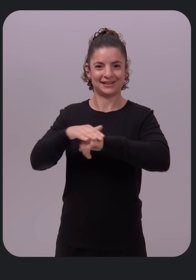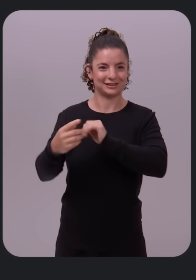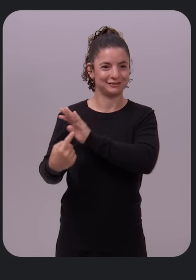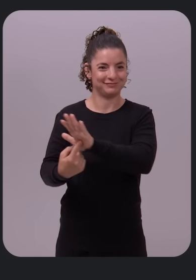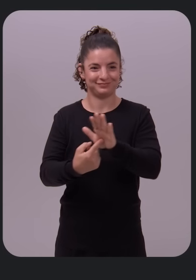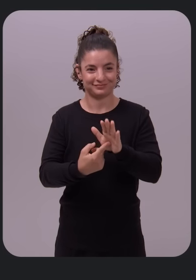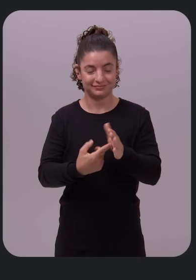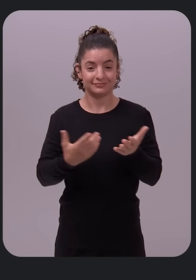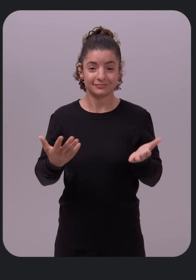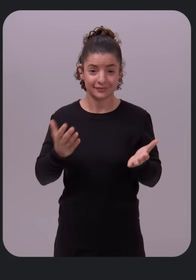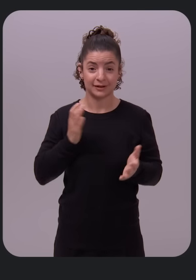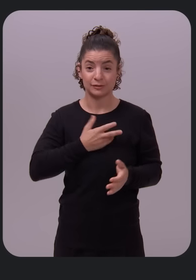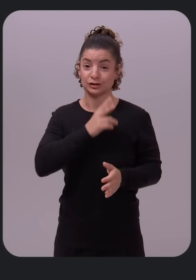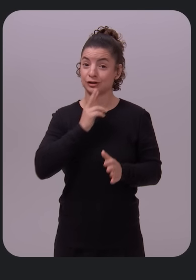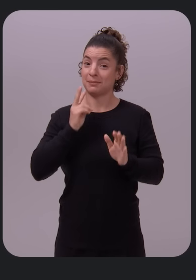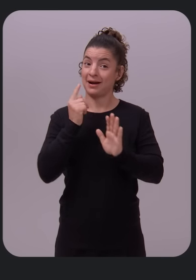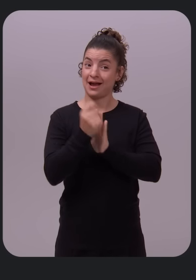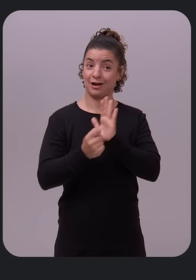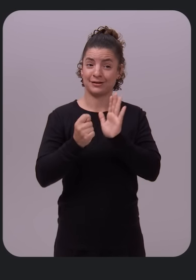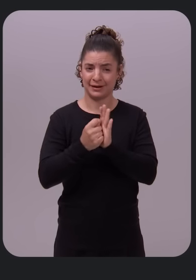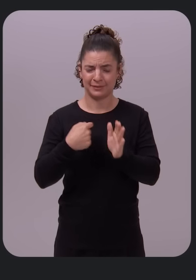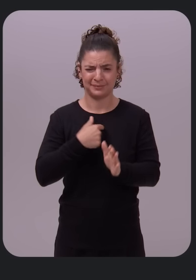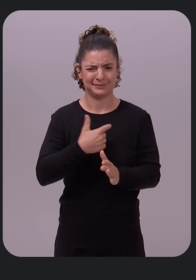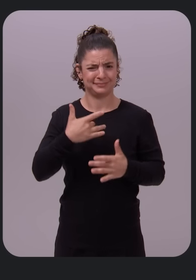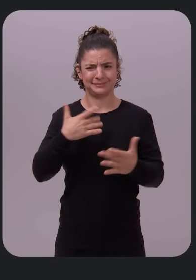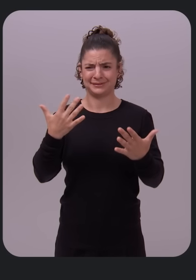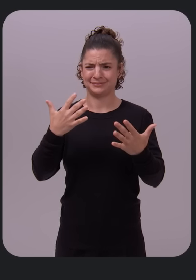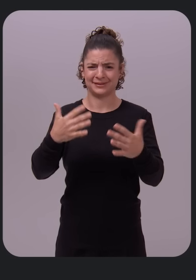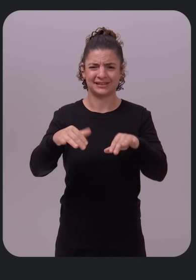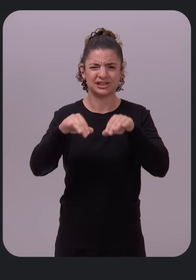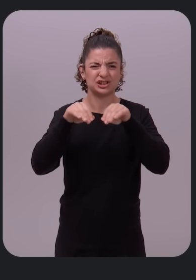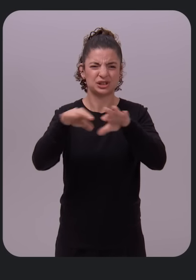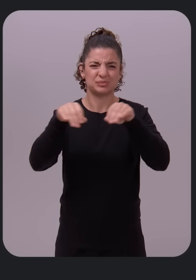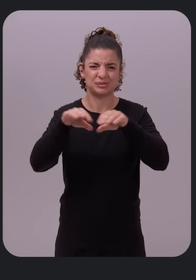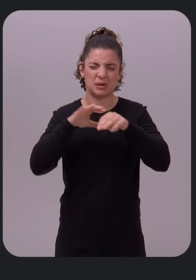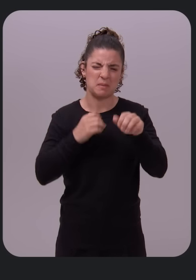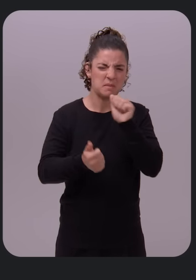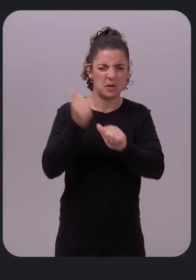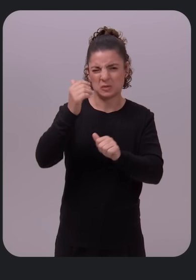But in our Gemini era, we are just as likely to ship our most intelligent model